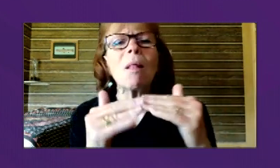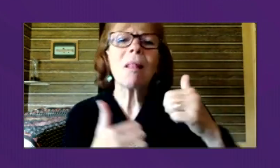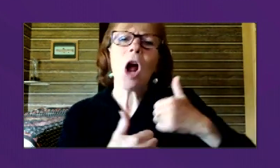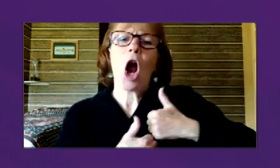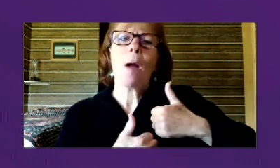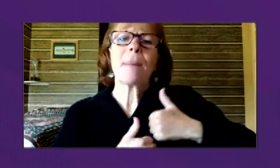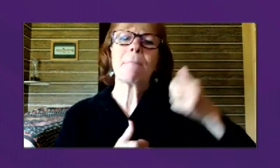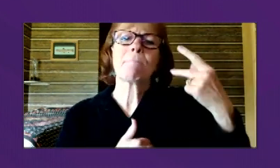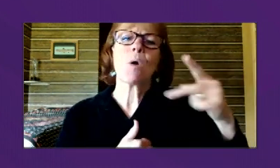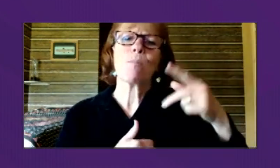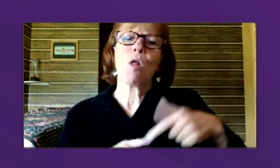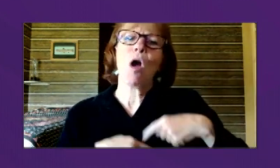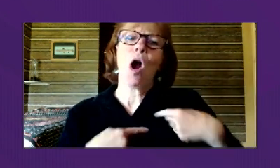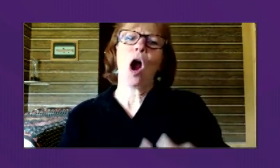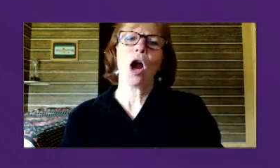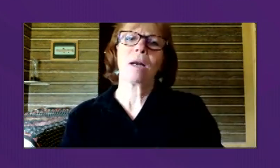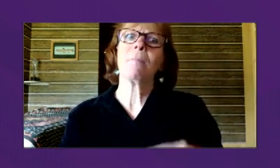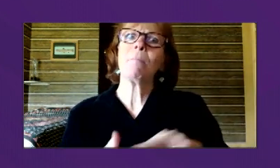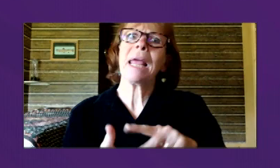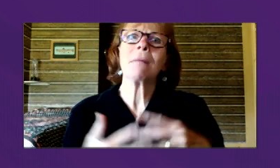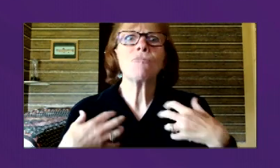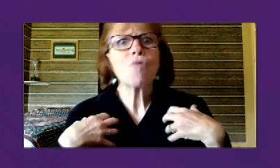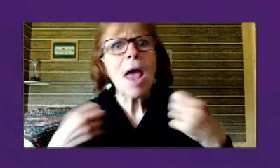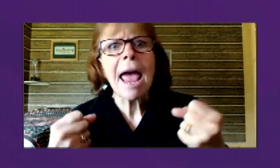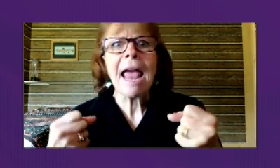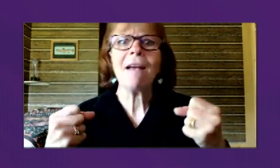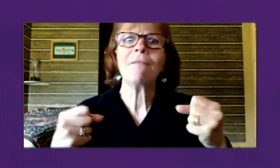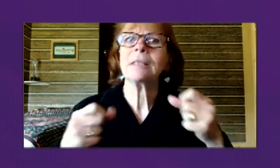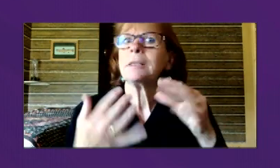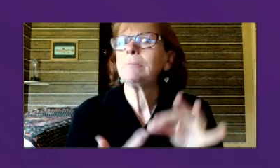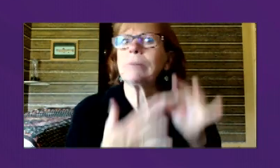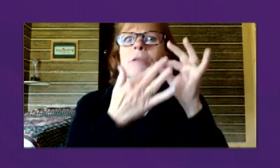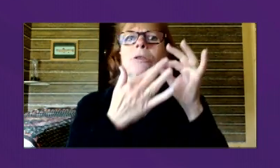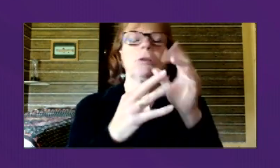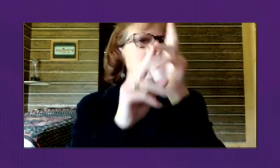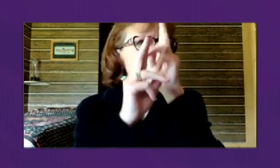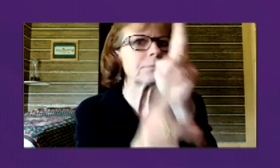And considering the cultural significance of the wapaha, I once again want to return to